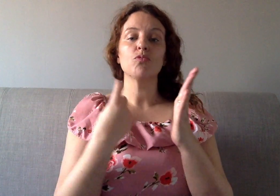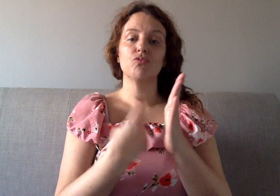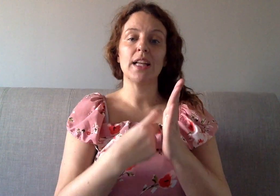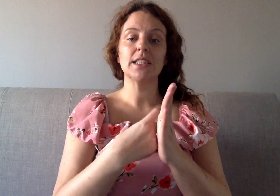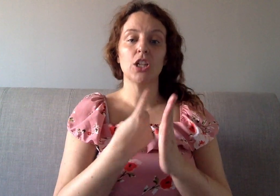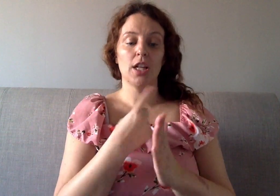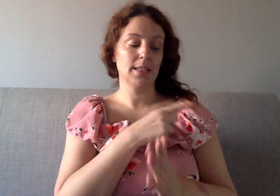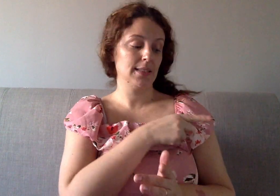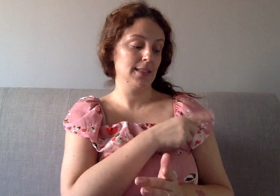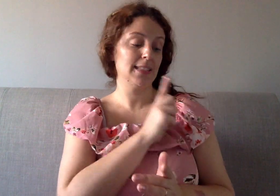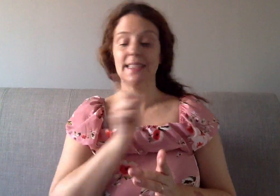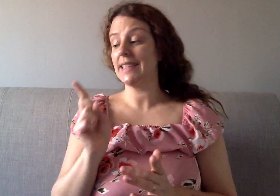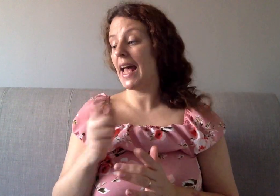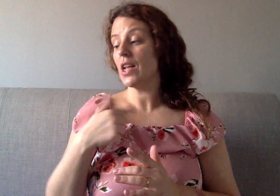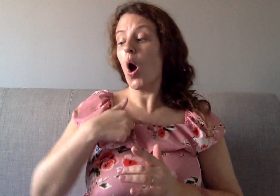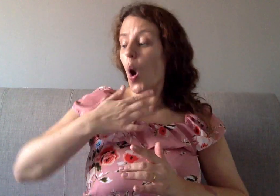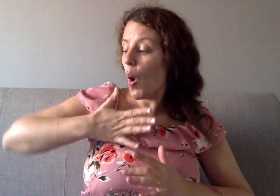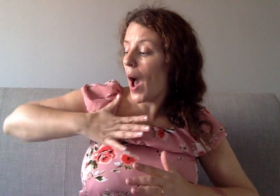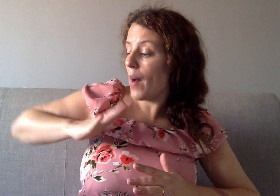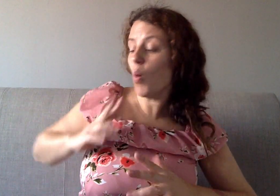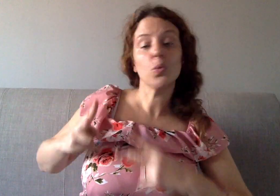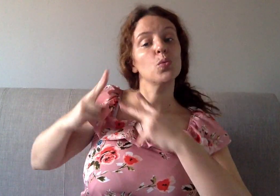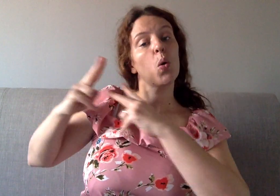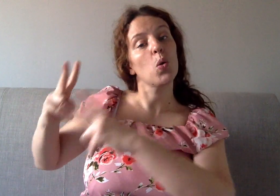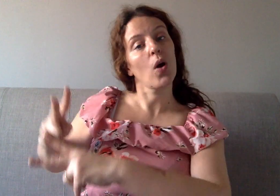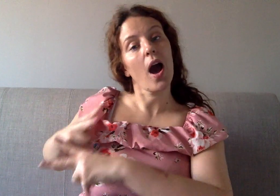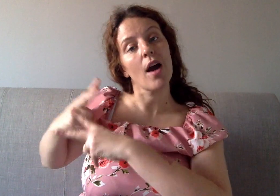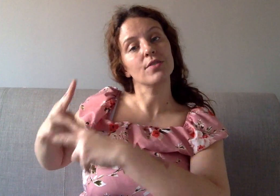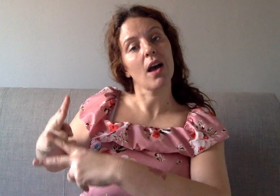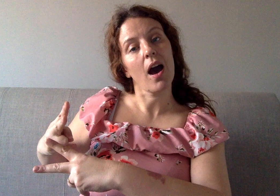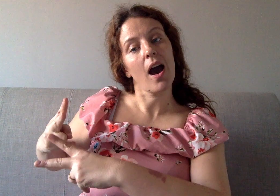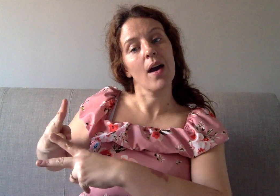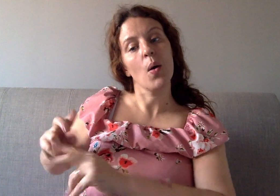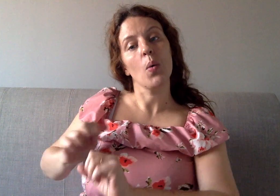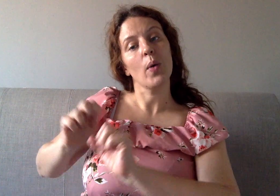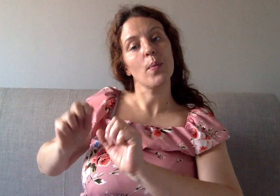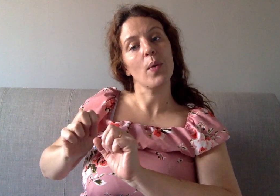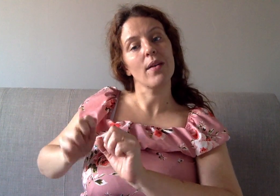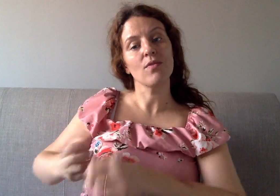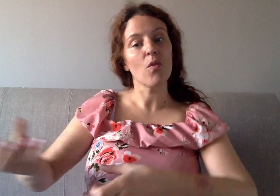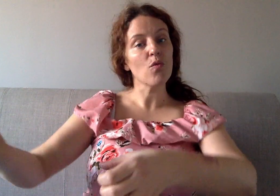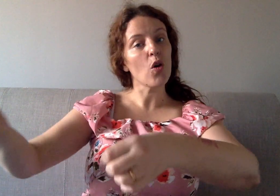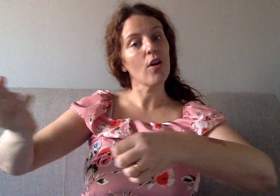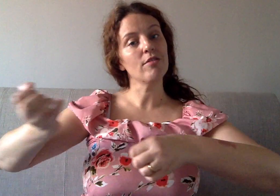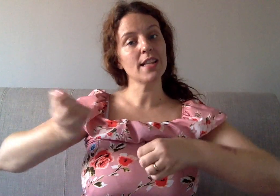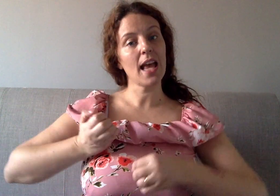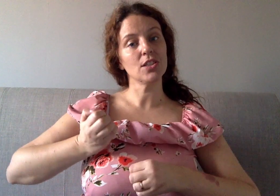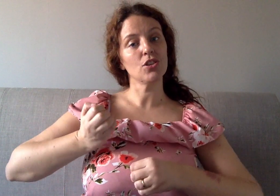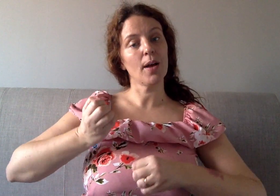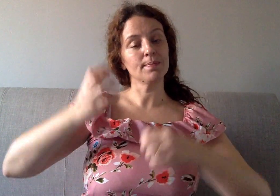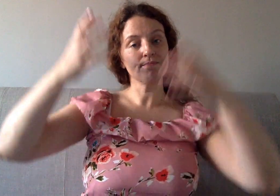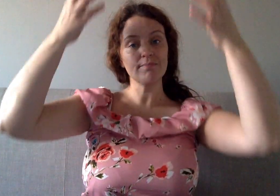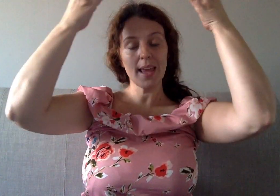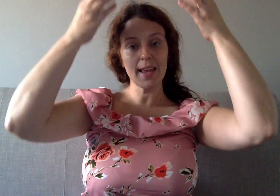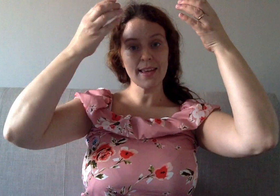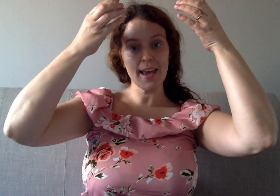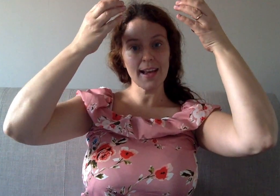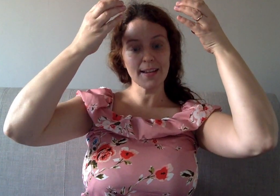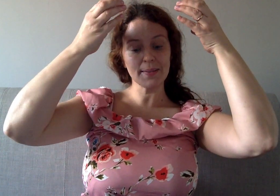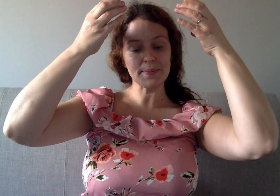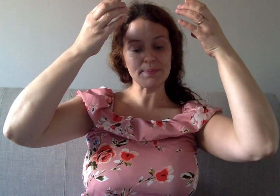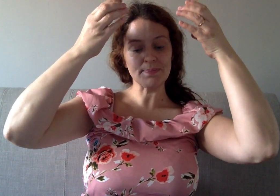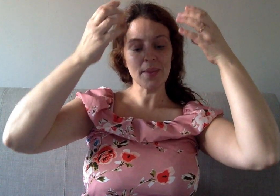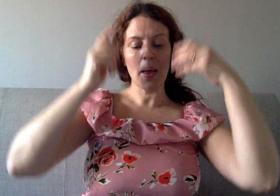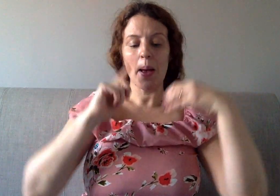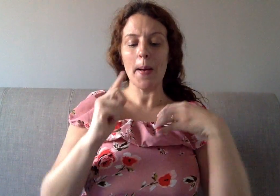Richard 3rd said, "I want to look after him before his coronation."